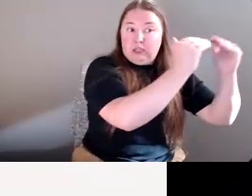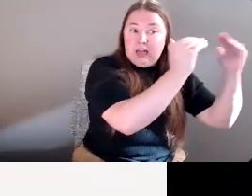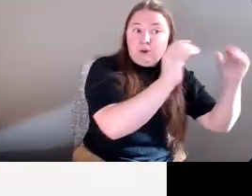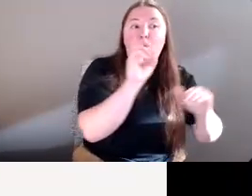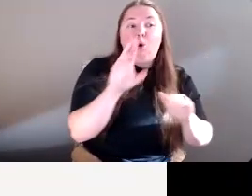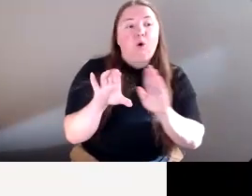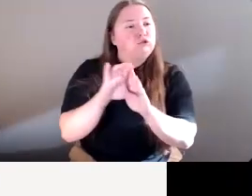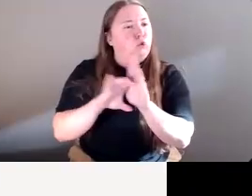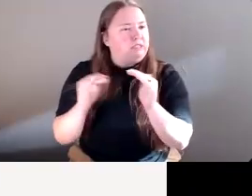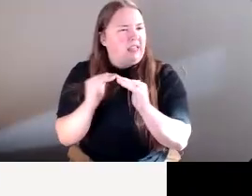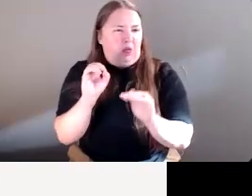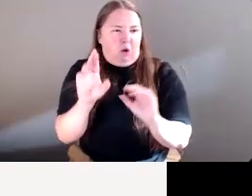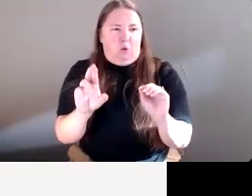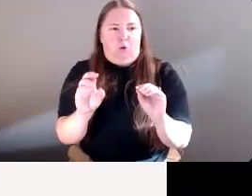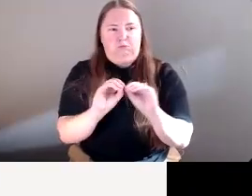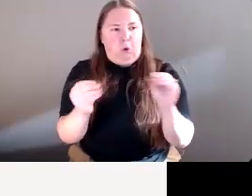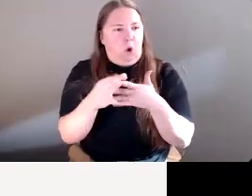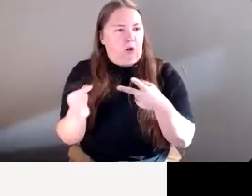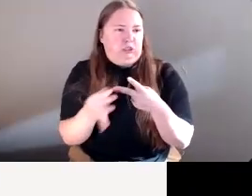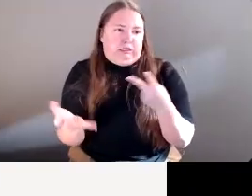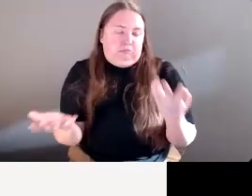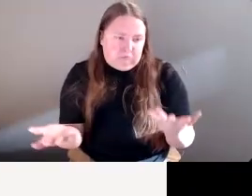there is no option and it's just going to become available to everybody.